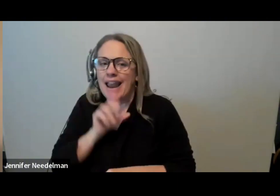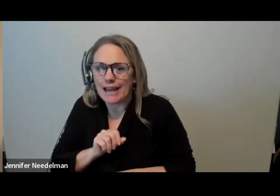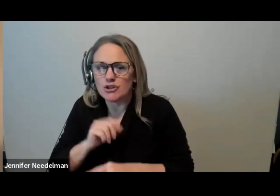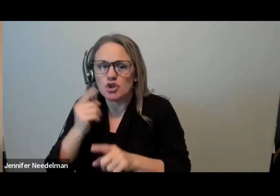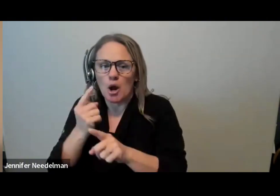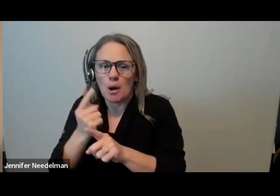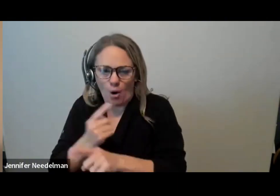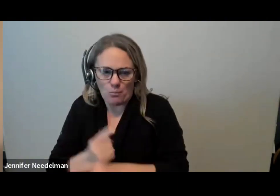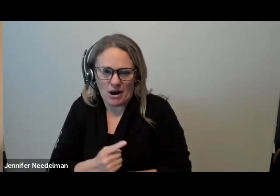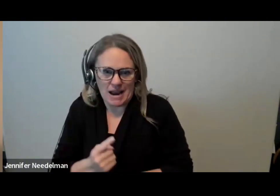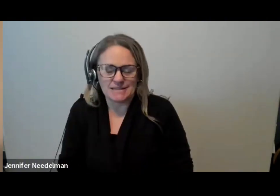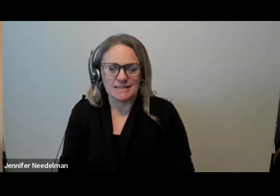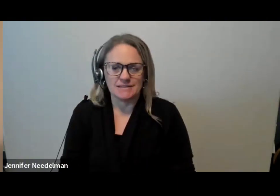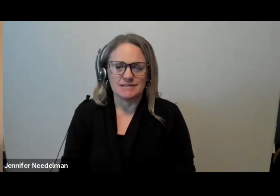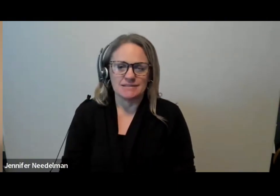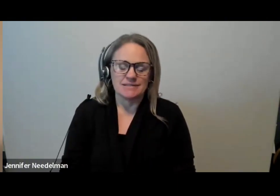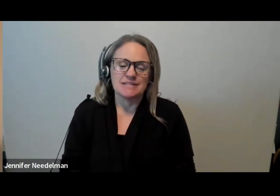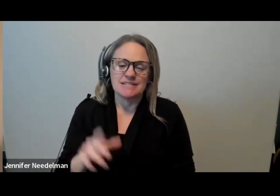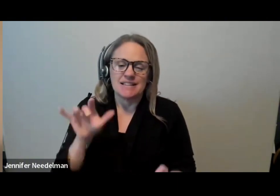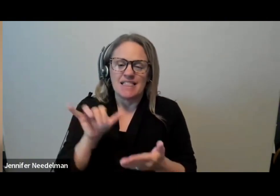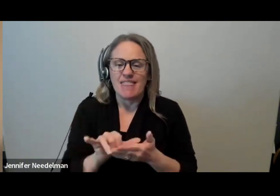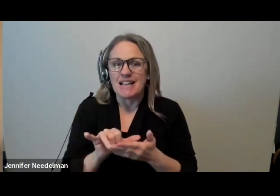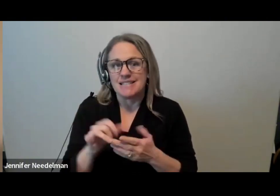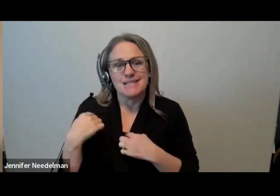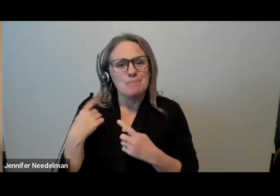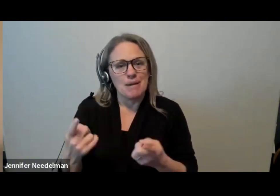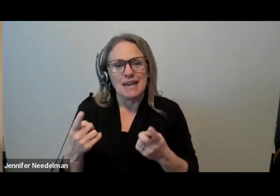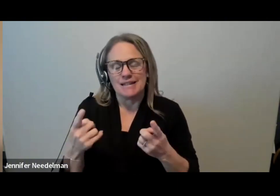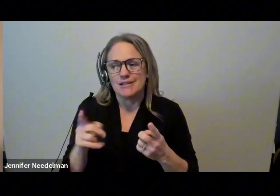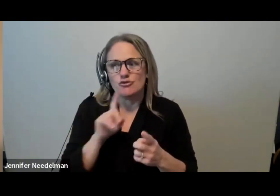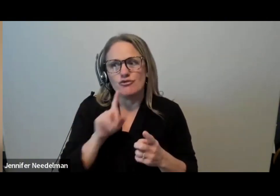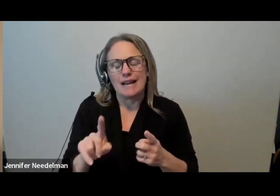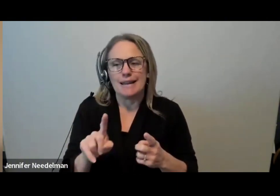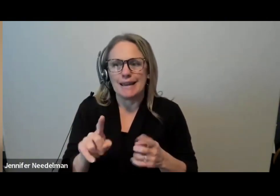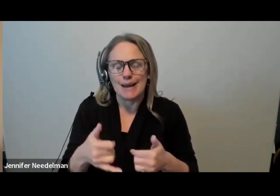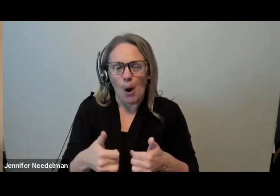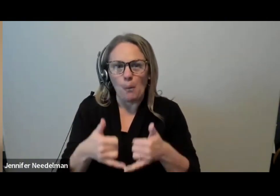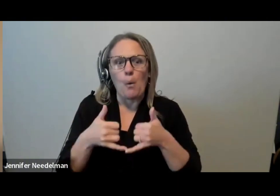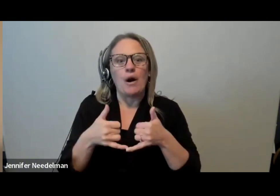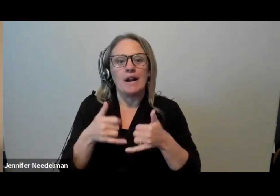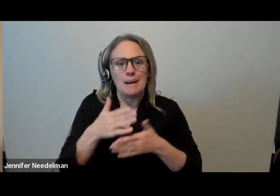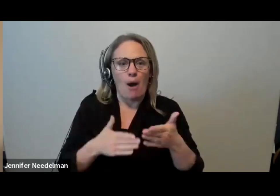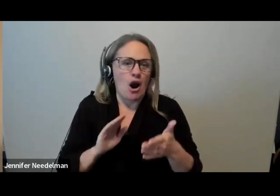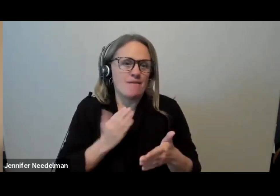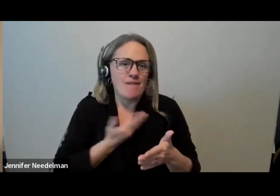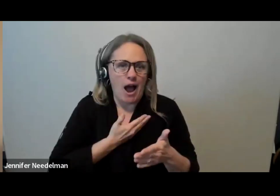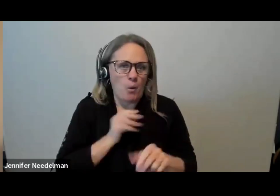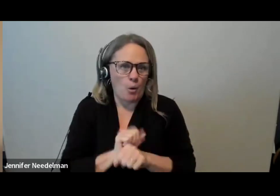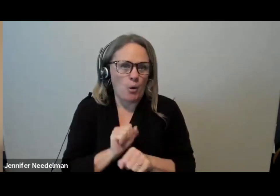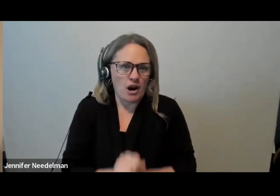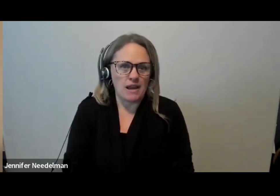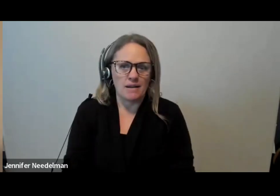And that's been a, a really rewarding sort of aspect of our work. I'll give one really -